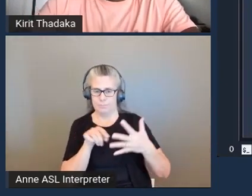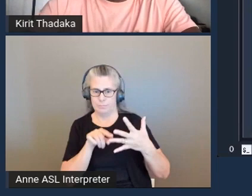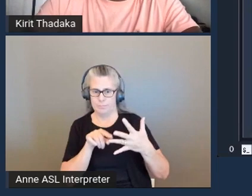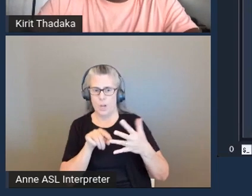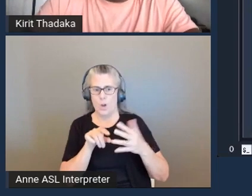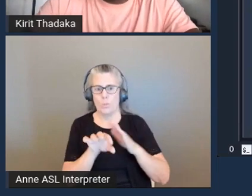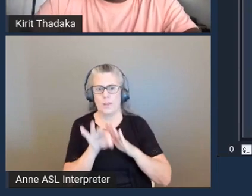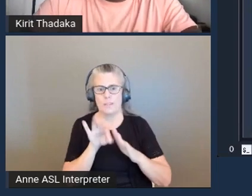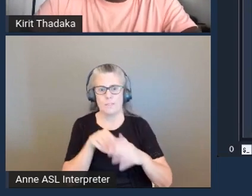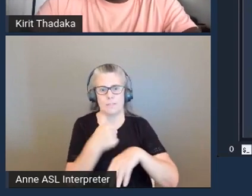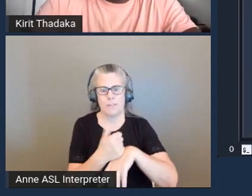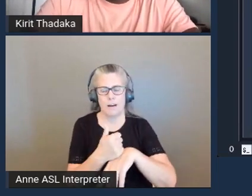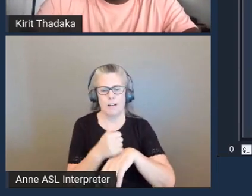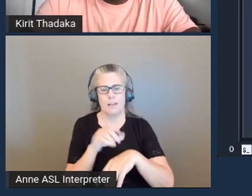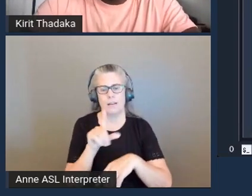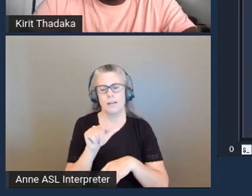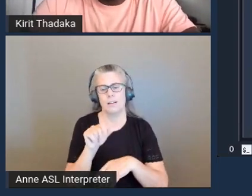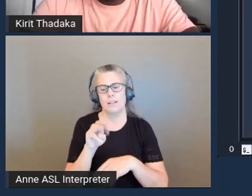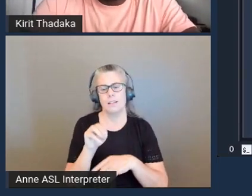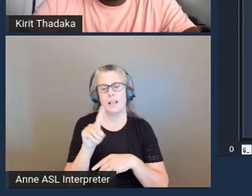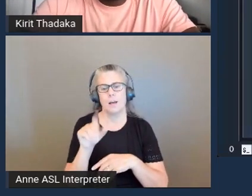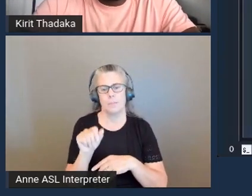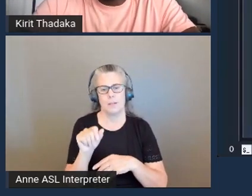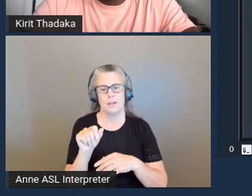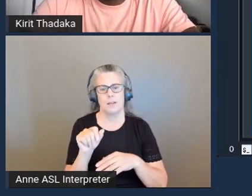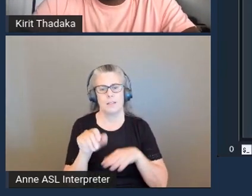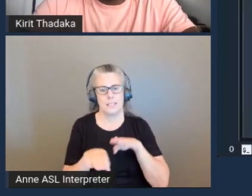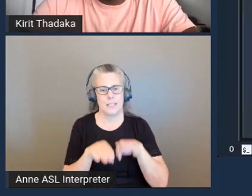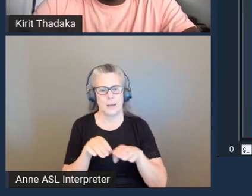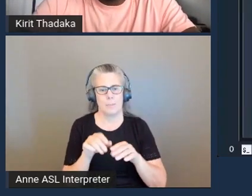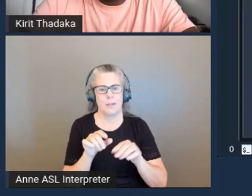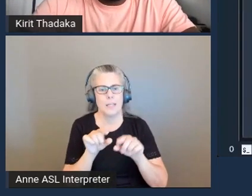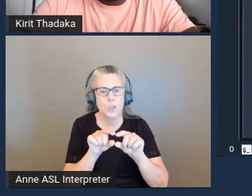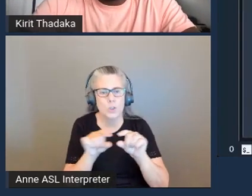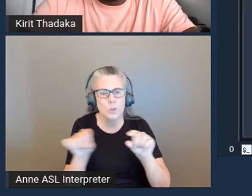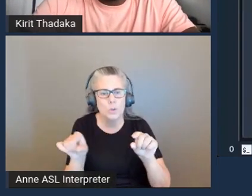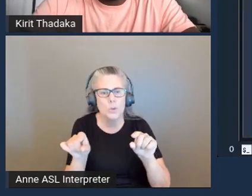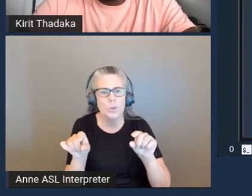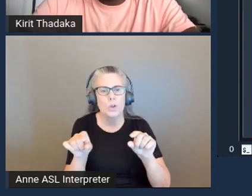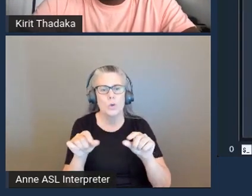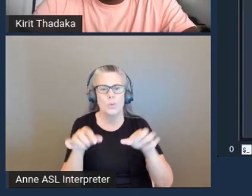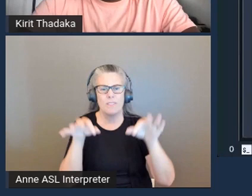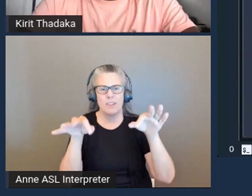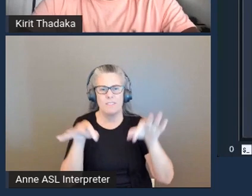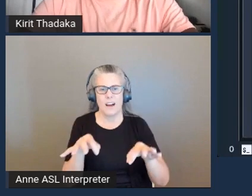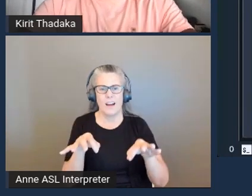that's going to call a Lambda function, so here, we even define the Lambda function,